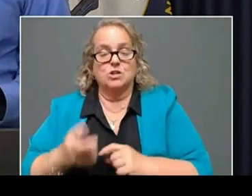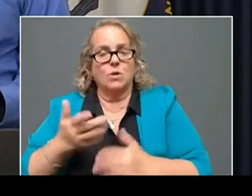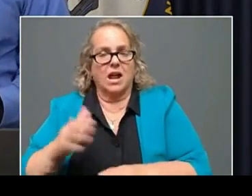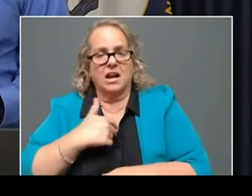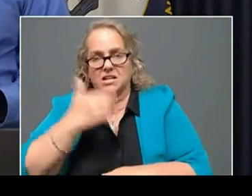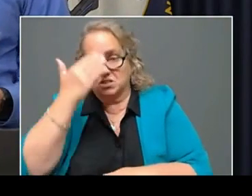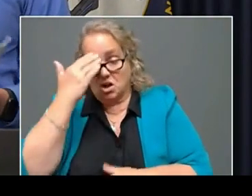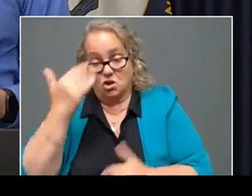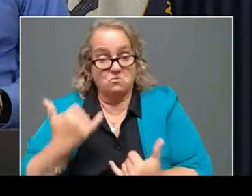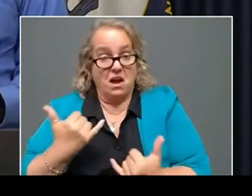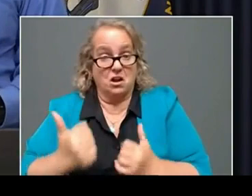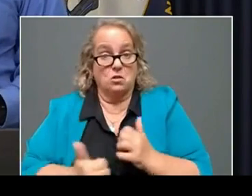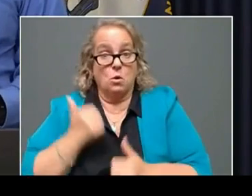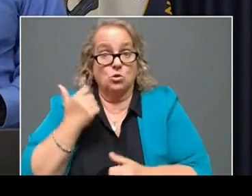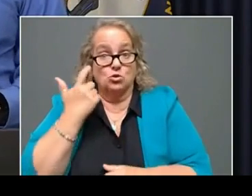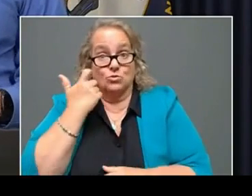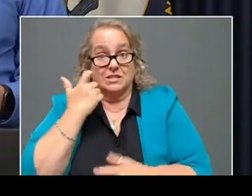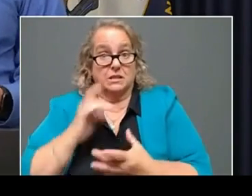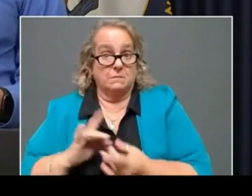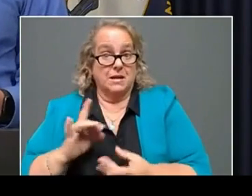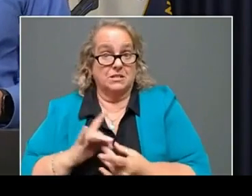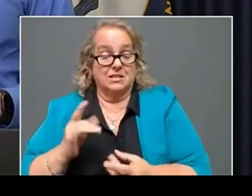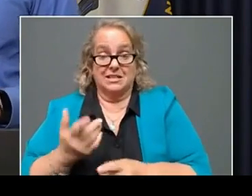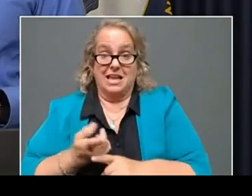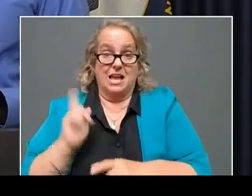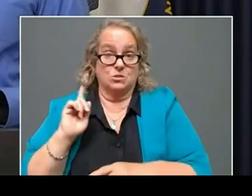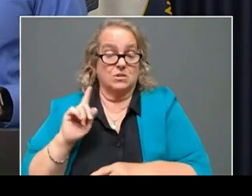messaging on all the calls even last week was that a booster is not yet recommended.